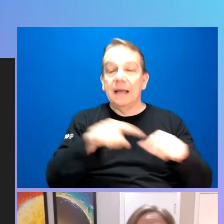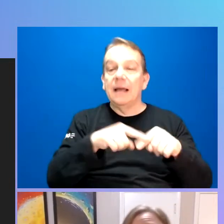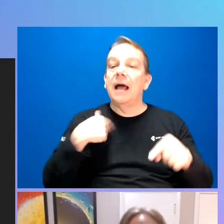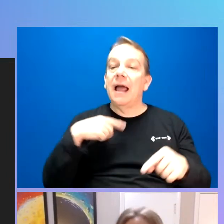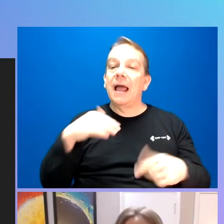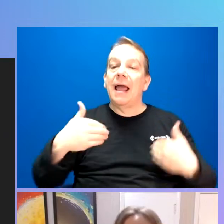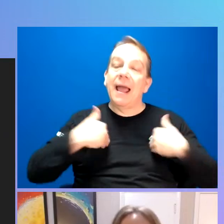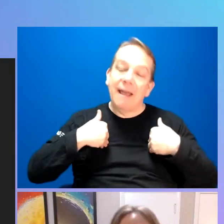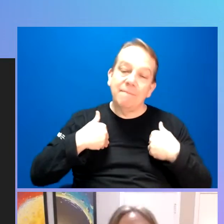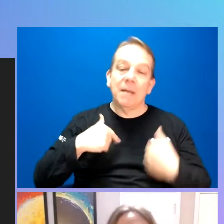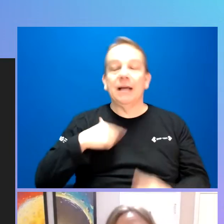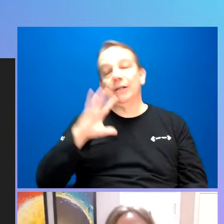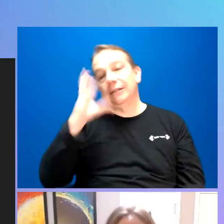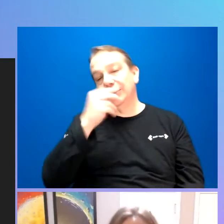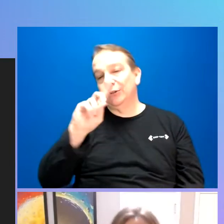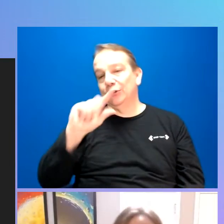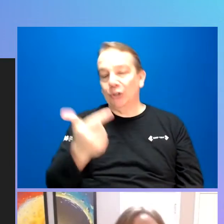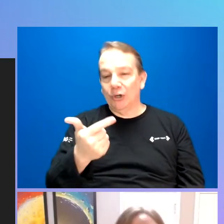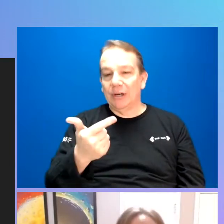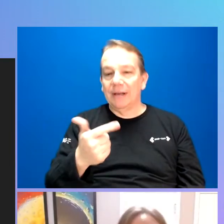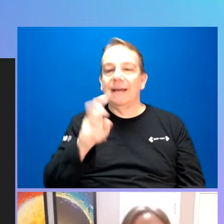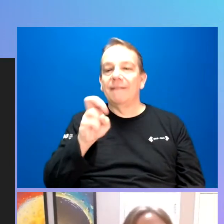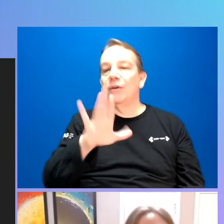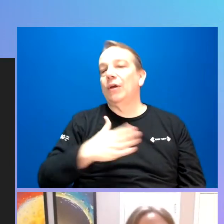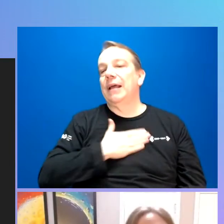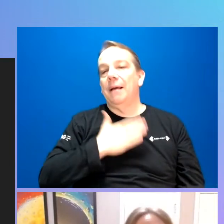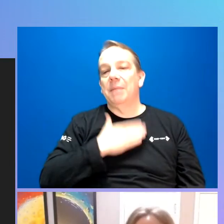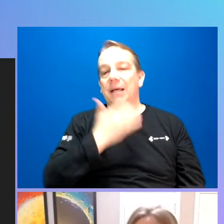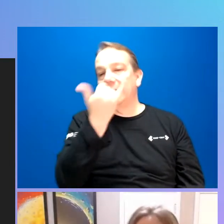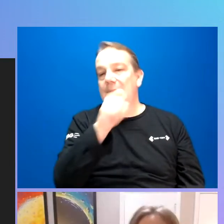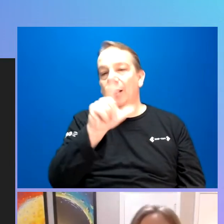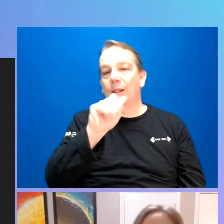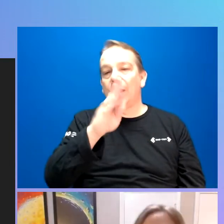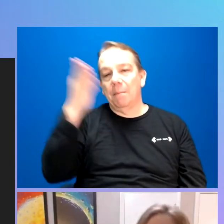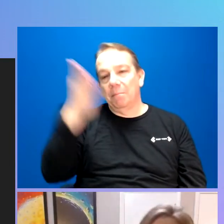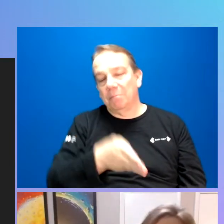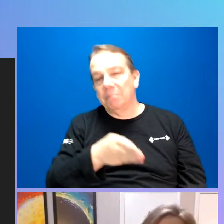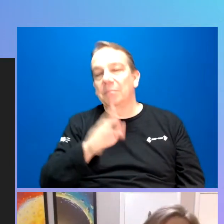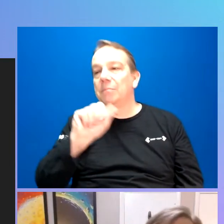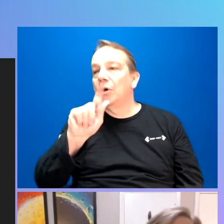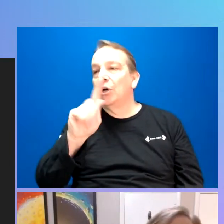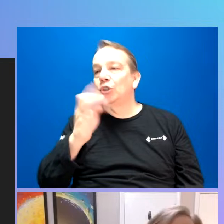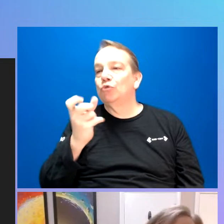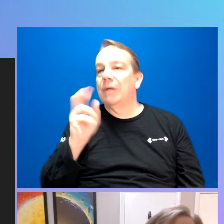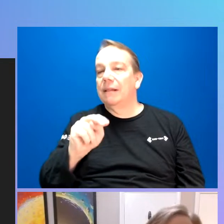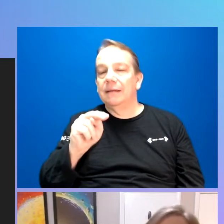my lovely dog Reid, who is a very happy yellow lab Australian